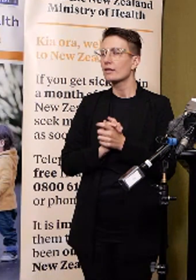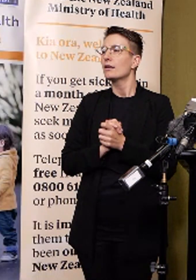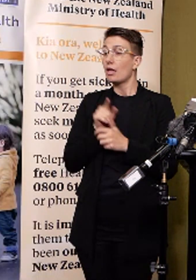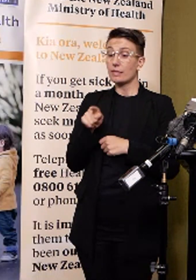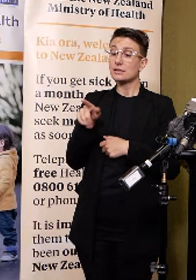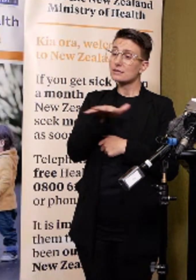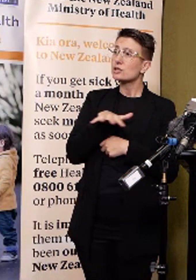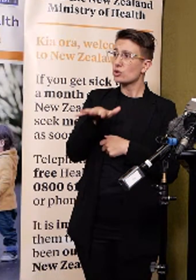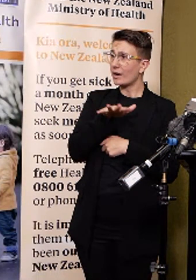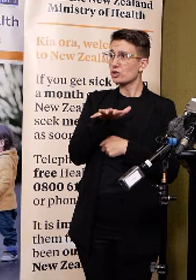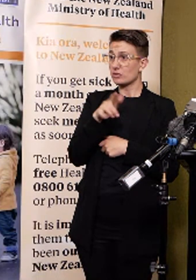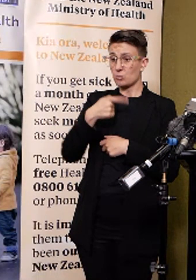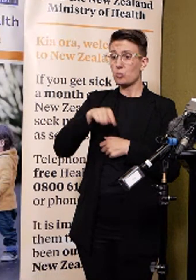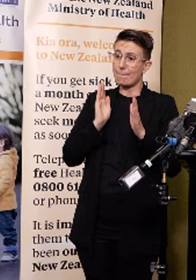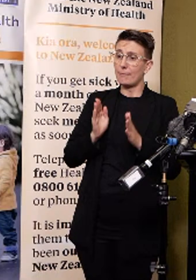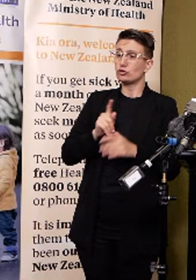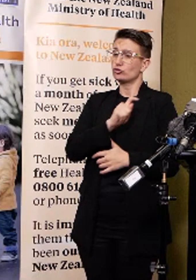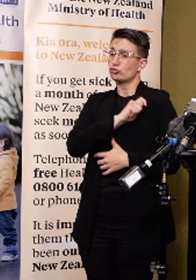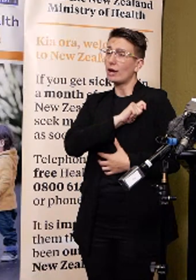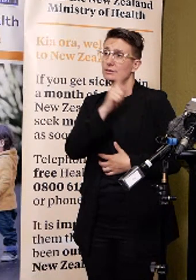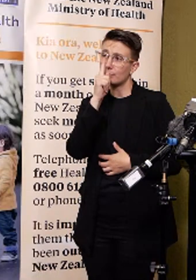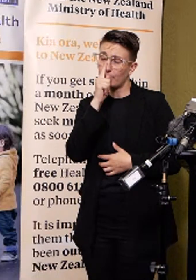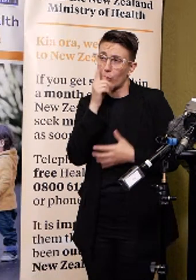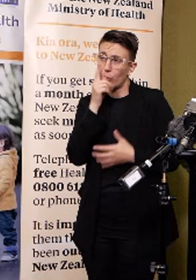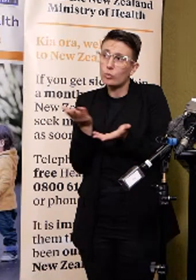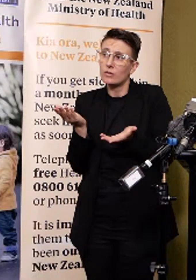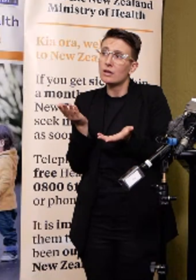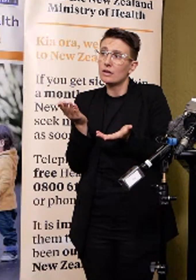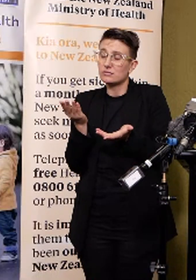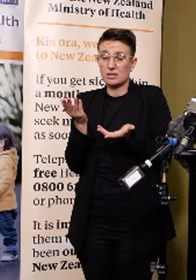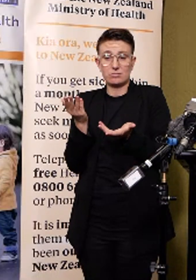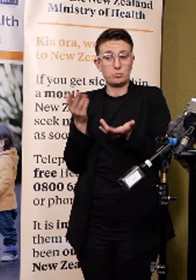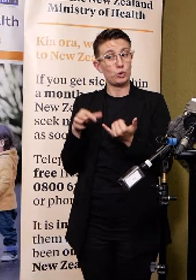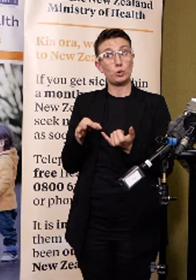And that is typical of any of these situations. It's a unique situation.